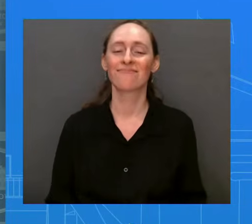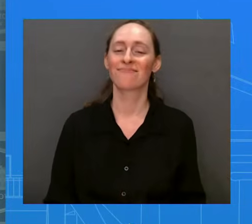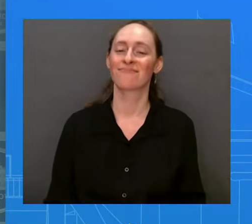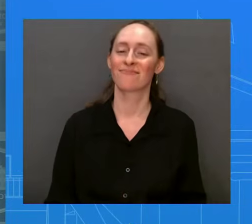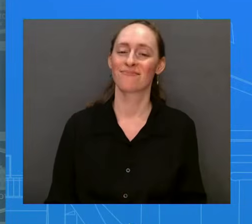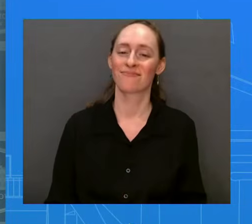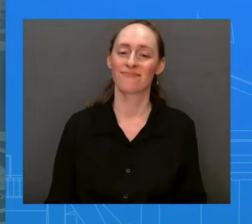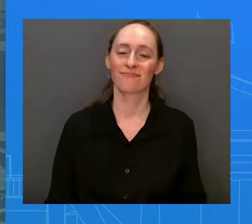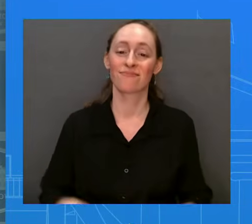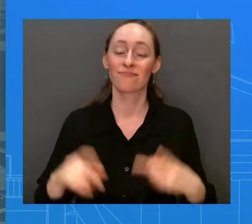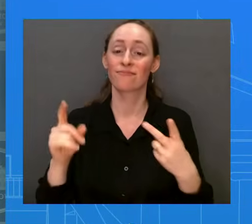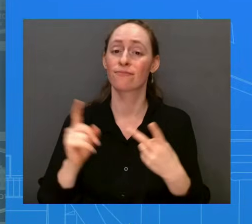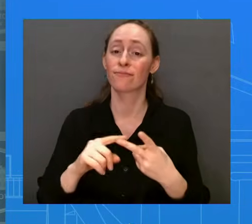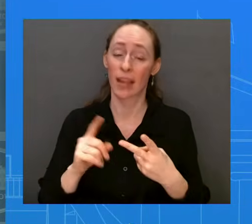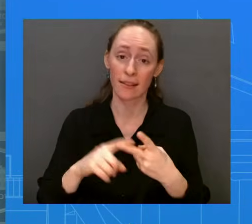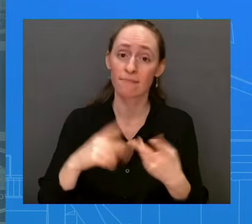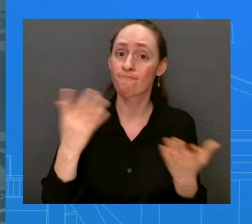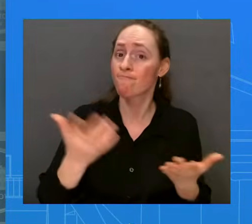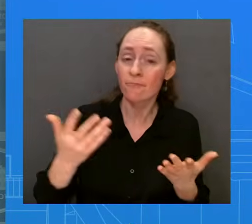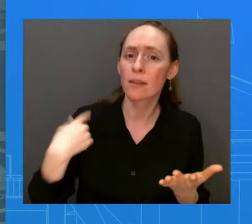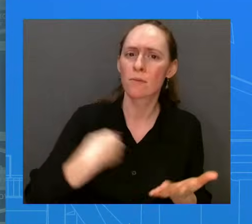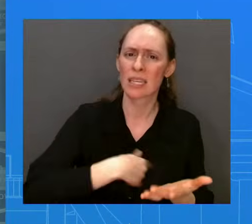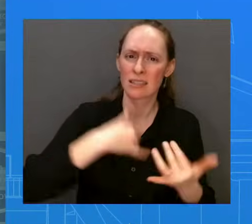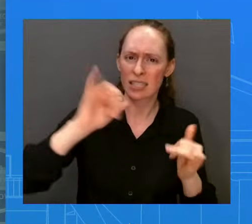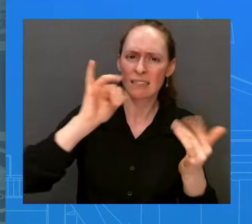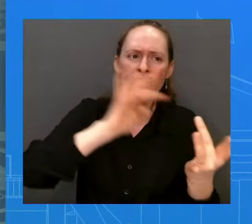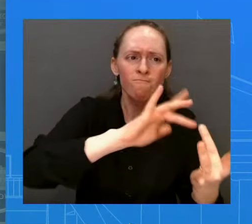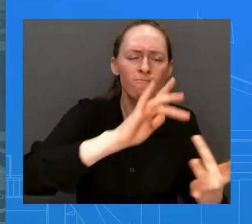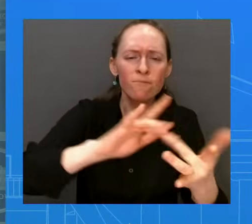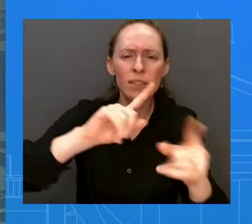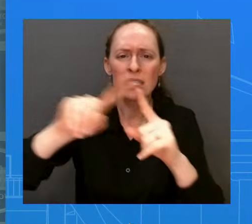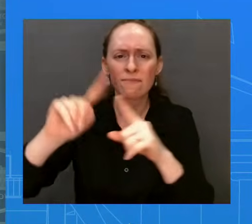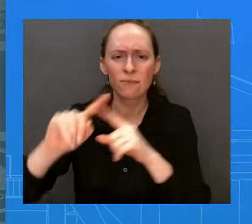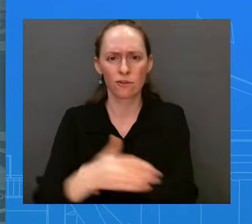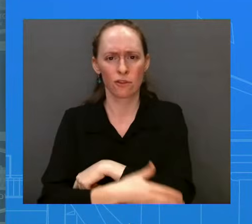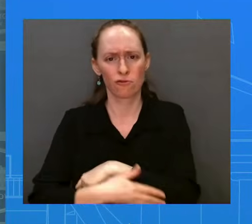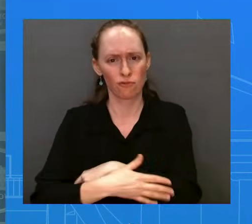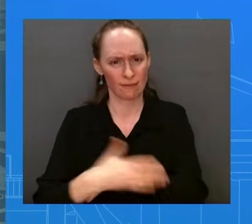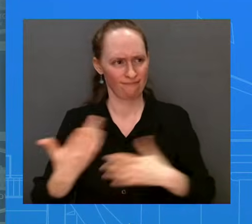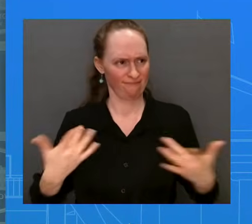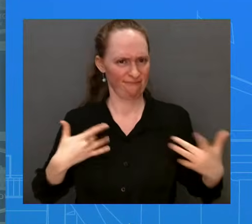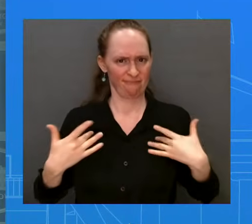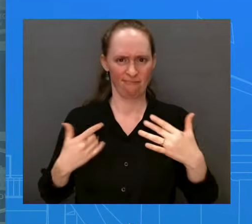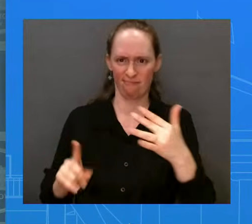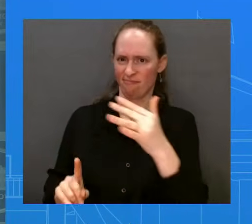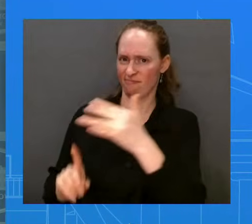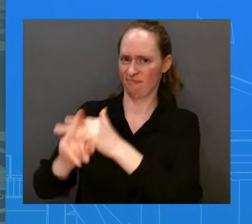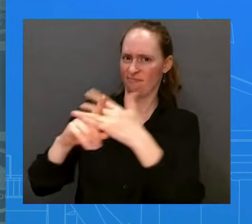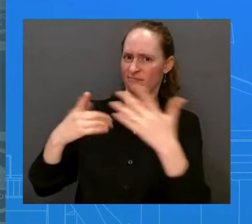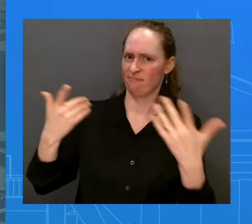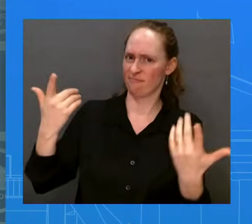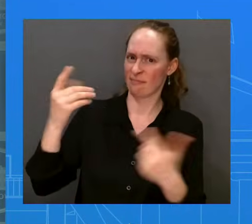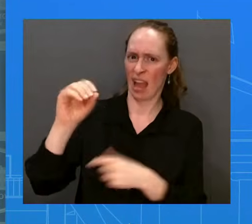and how we can all work together to deal with that challenge. The President has directed the Secretary of State,